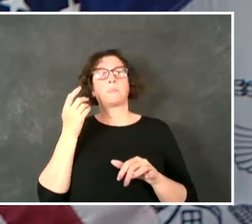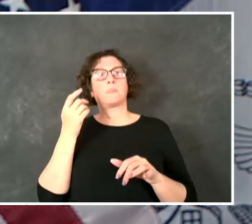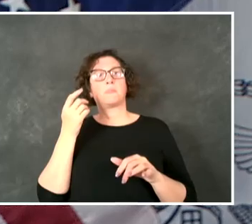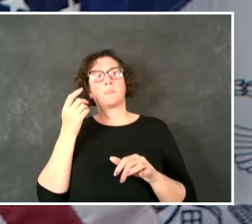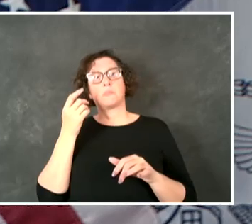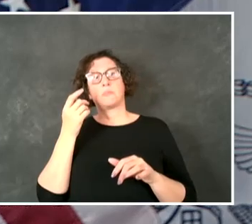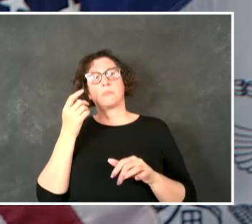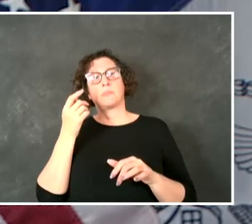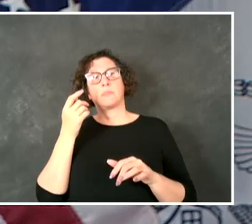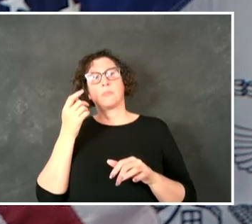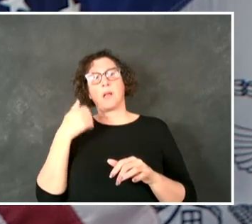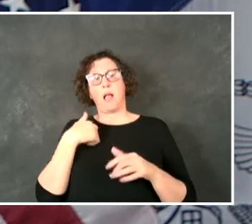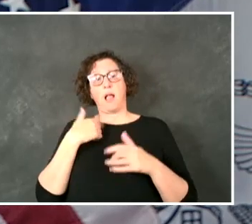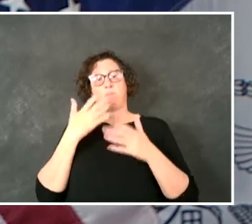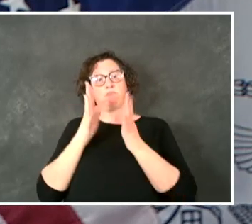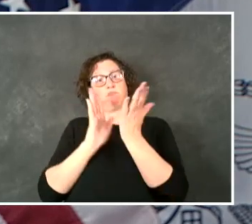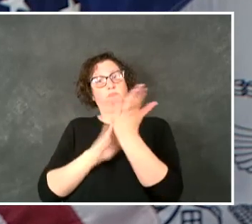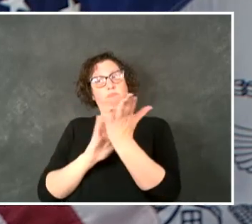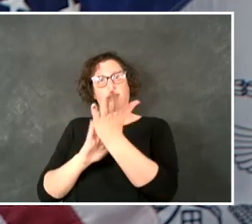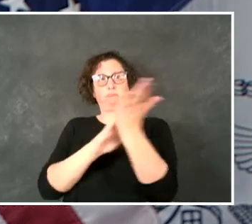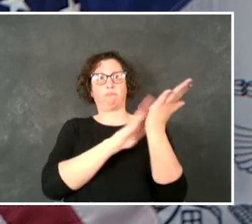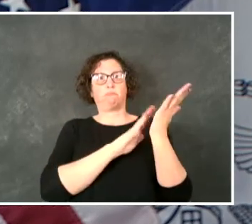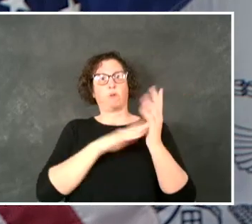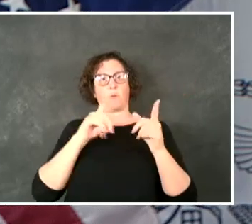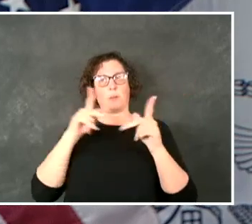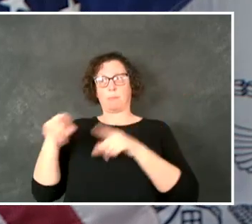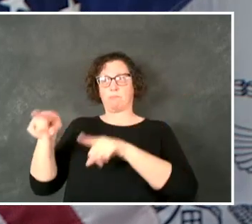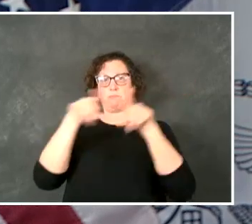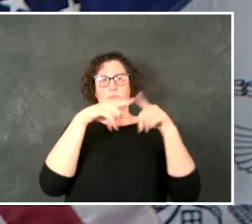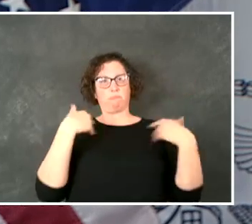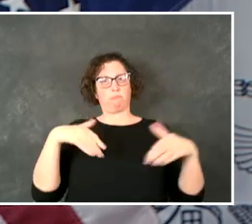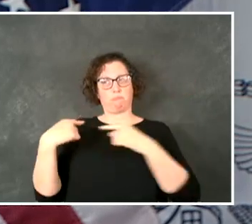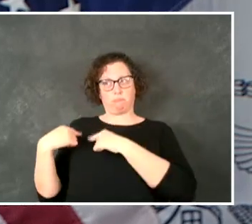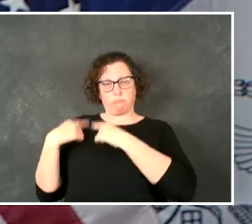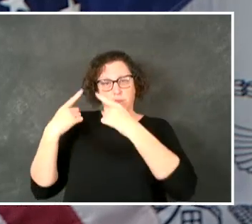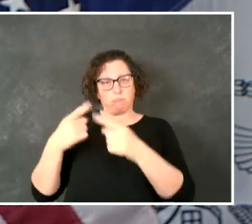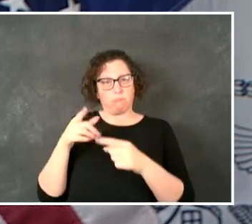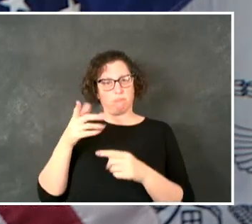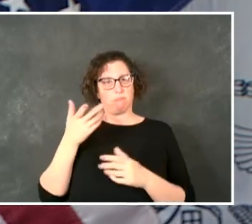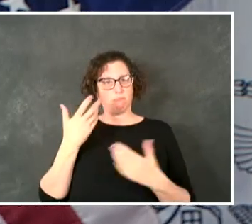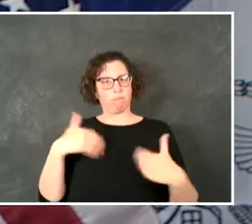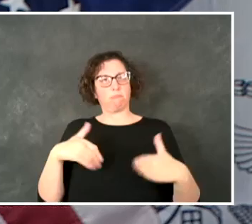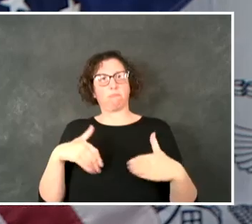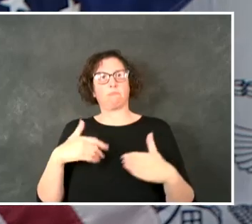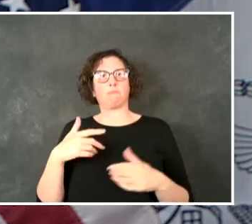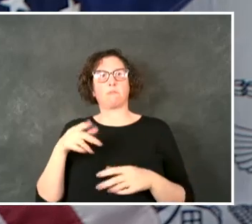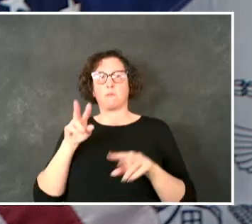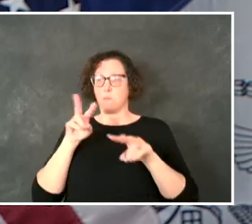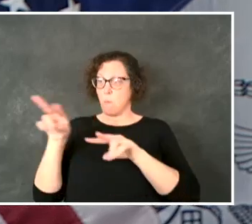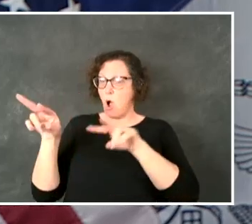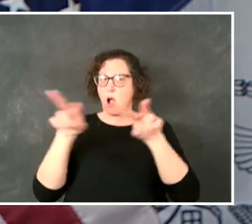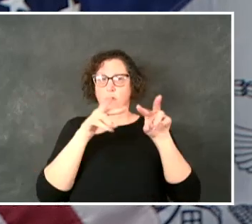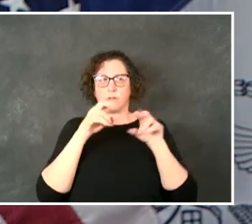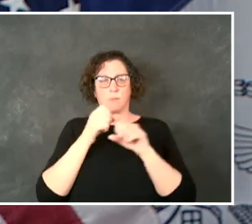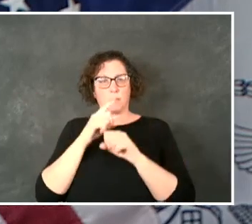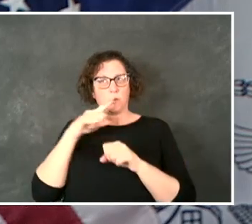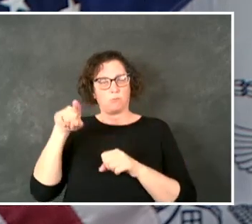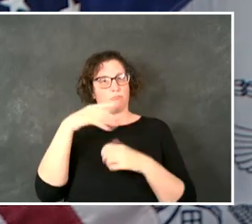PREFERRED TOBE OU.T THAT'S PART OF WHY I'VE BEEN PRAISING NEW YORKERS THROUGHOUT IS I'VE BEEN REALLY MOVEDA ND IMPRESSED BY WHAT